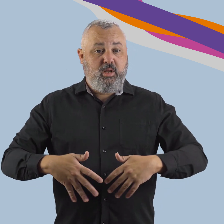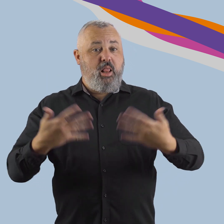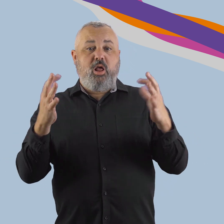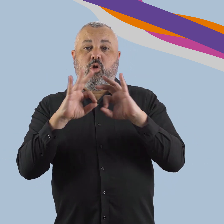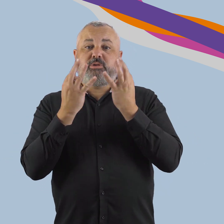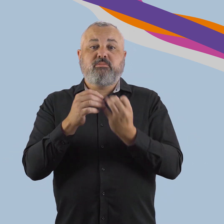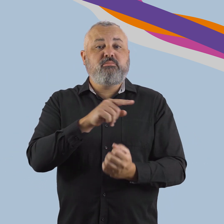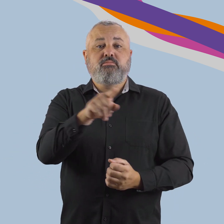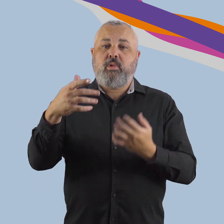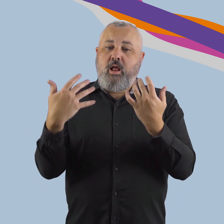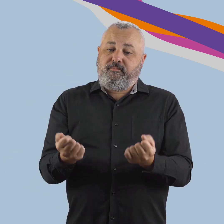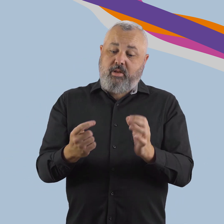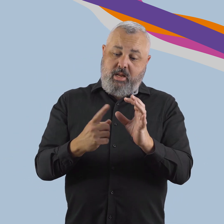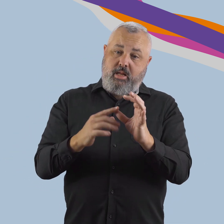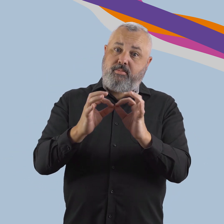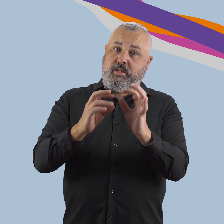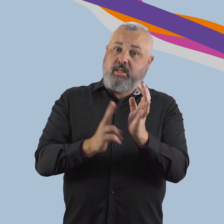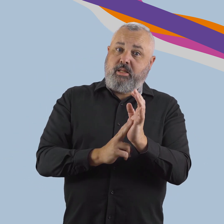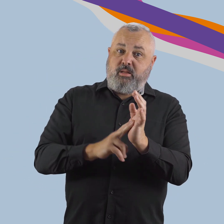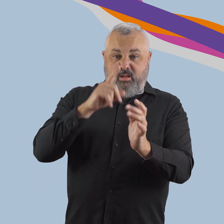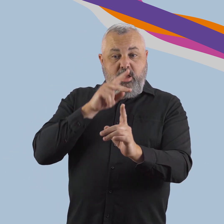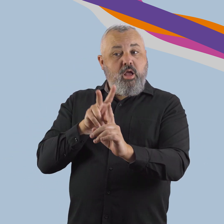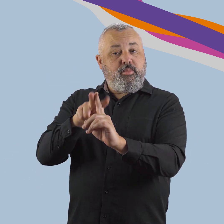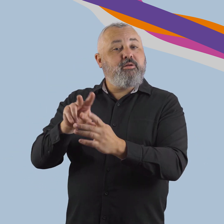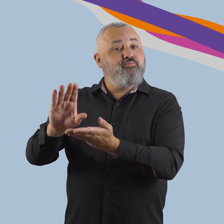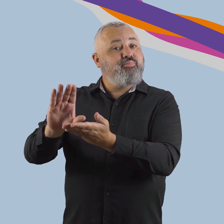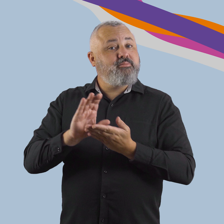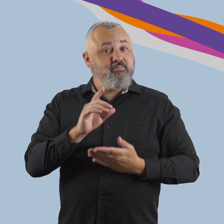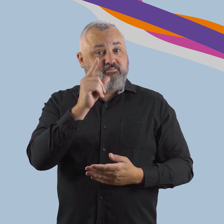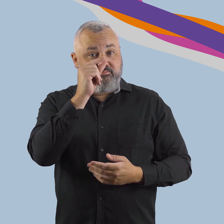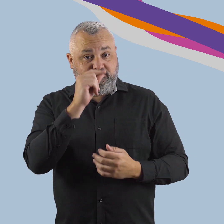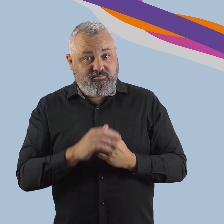Any organisation with an ABN can apply for a grant.